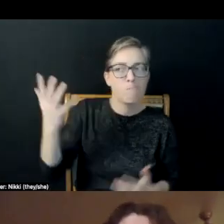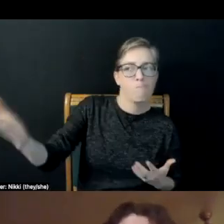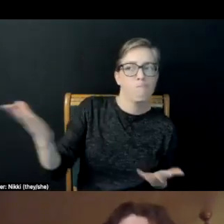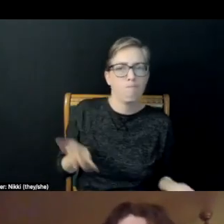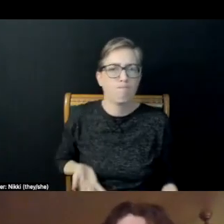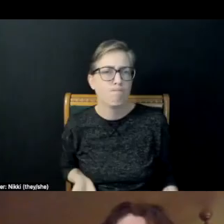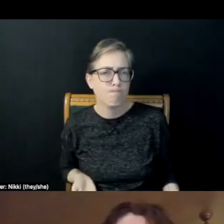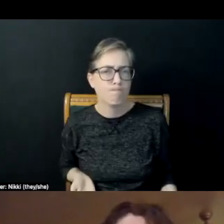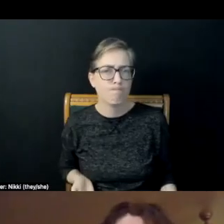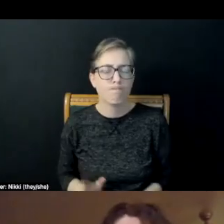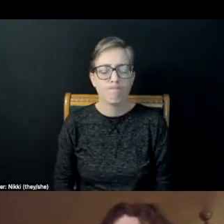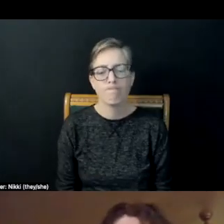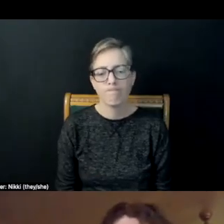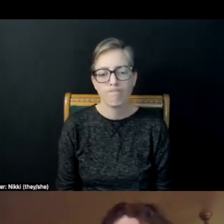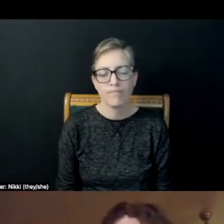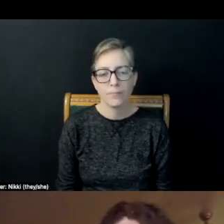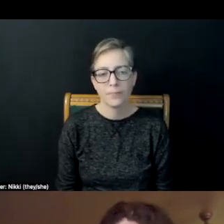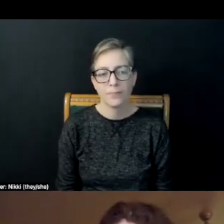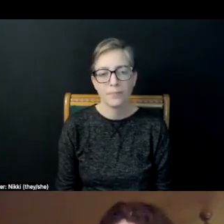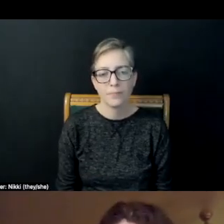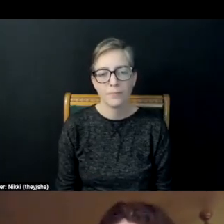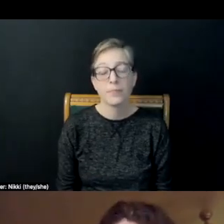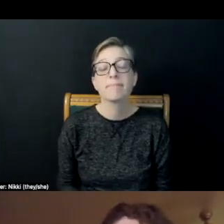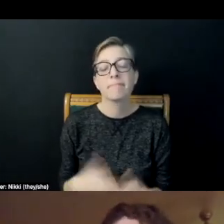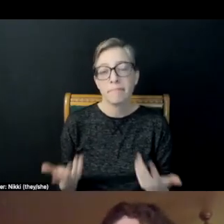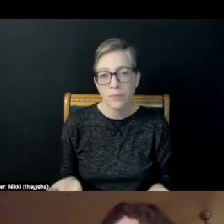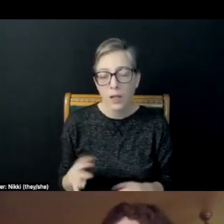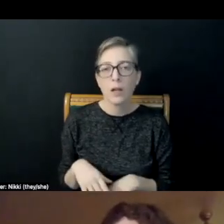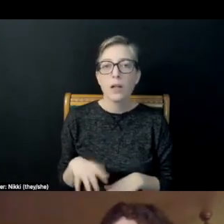Within a few days of that conversation that I mentioned with